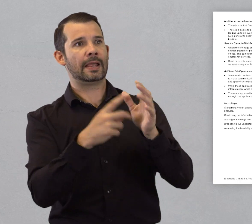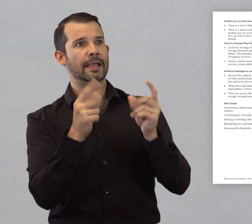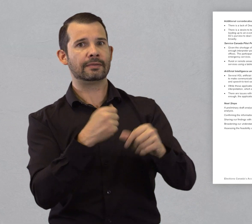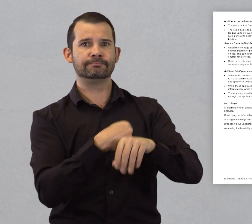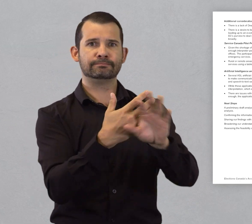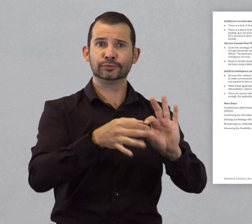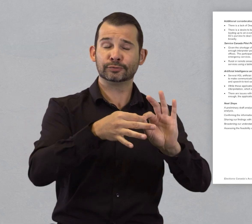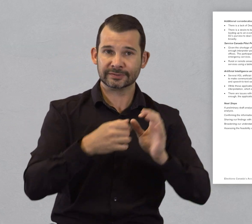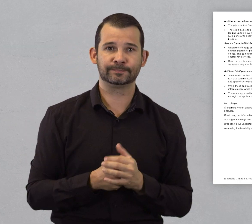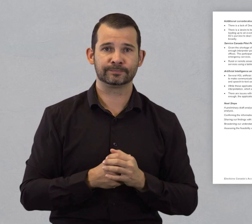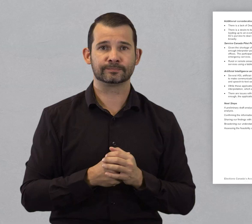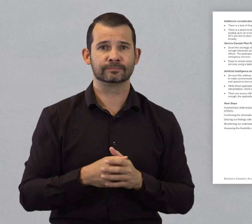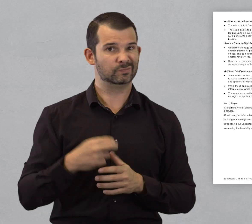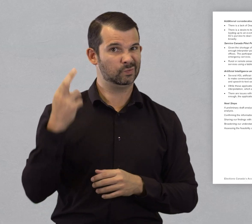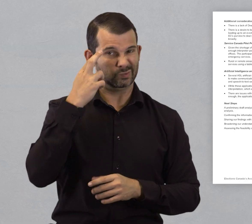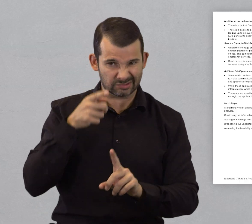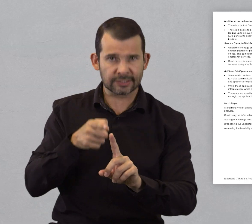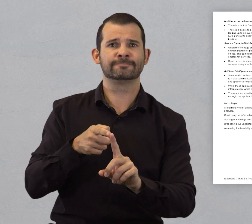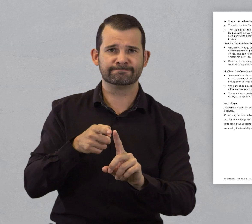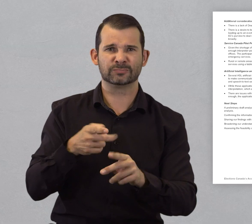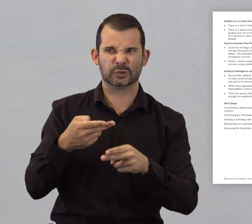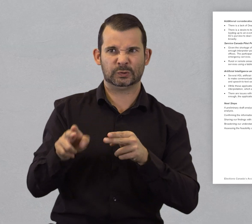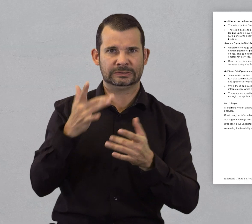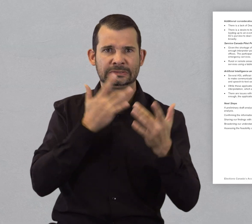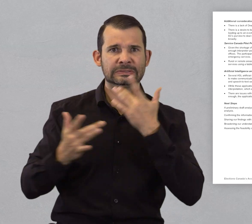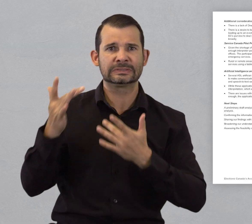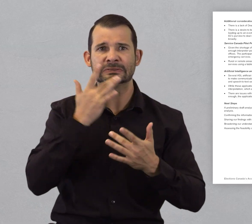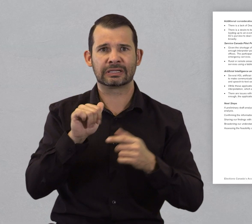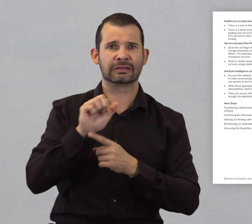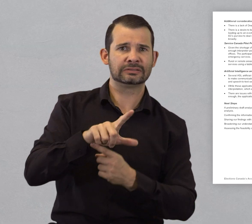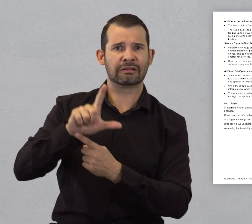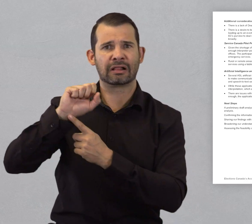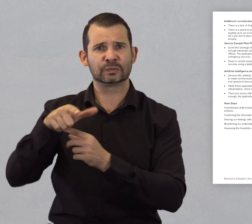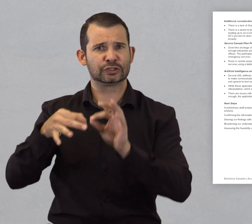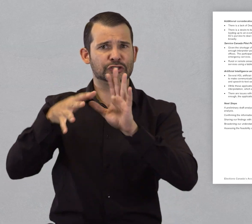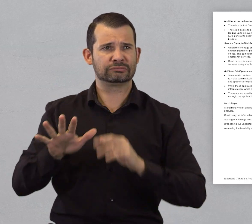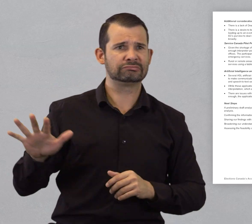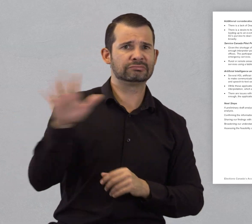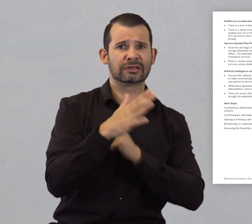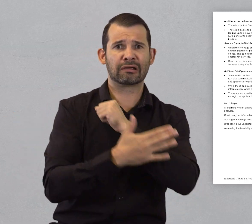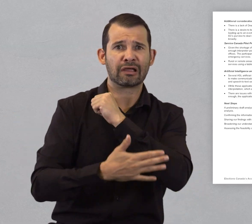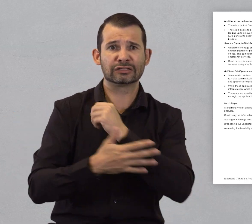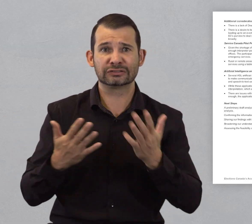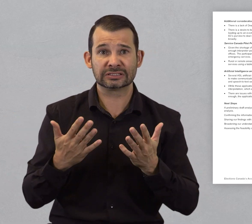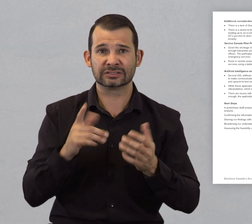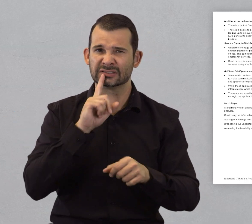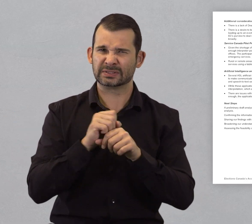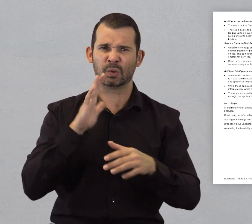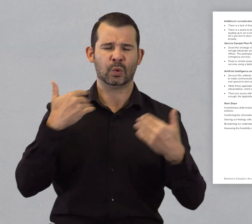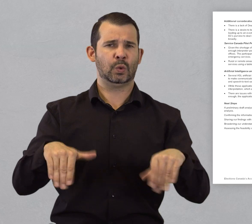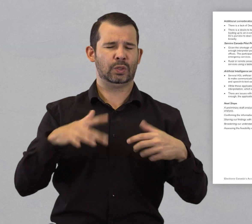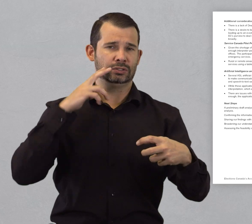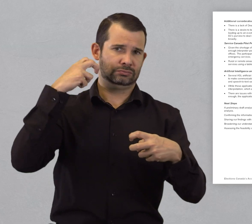• Given the shortage of ASL/LSQ interpreters across the country, it would be extremely